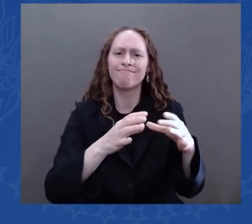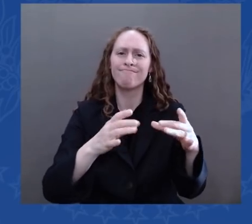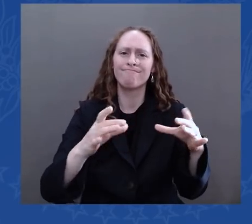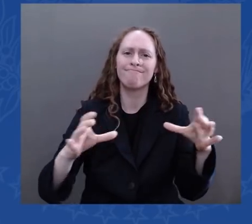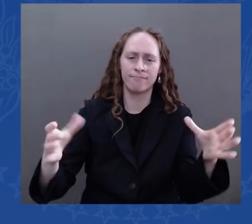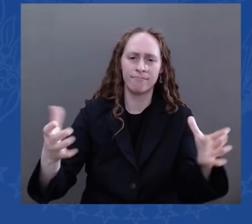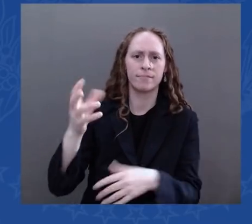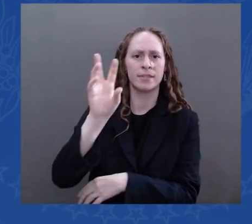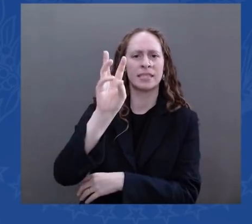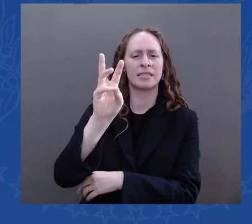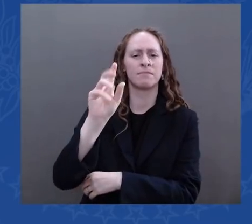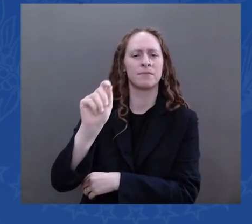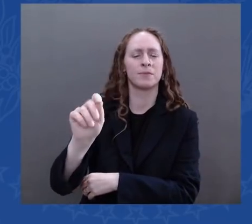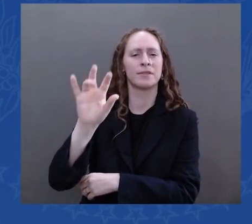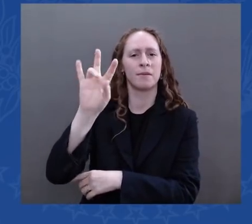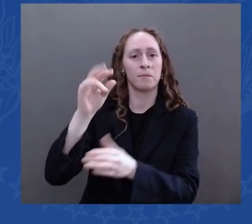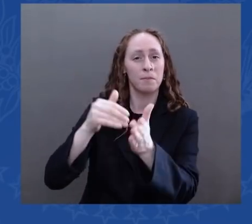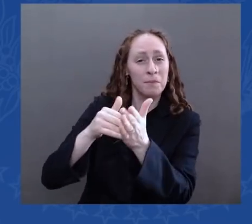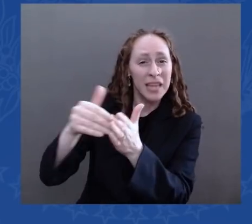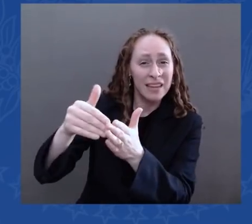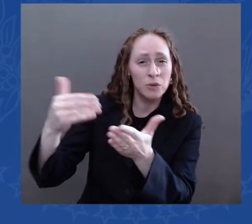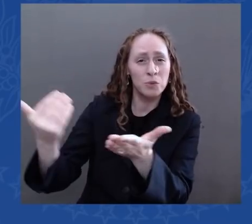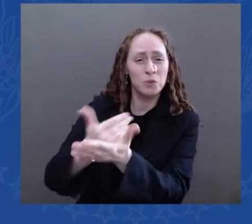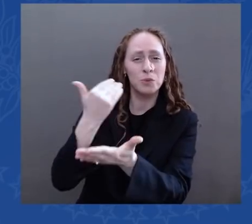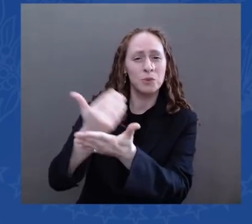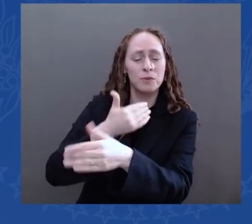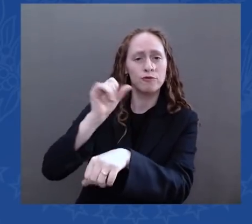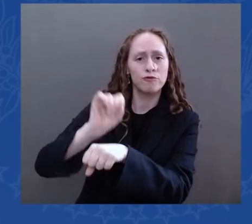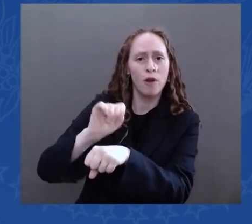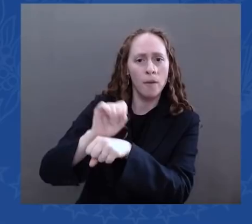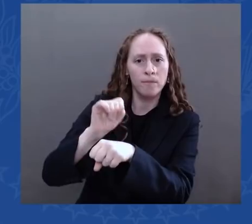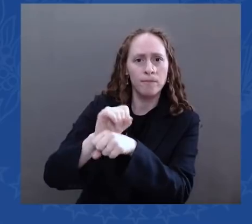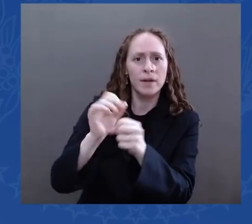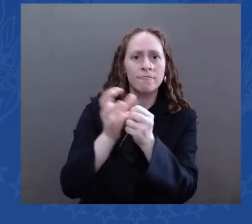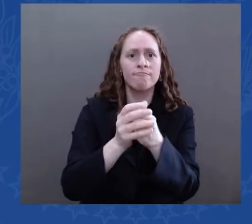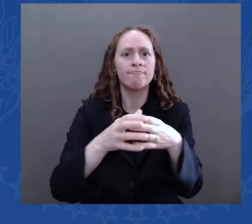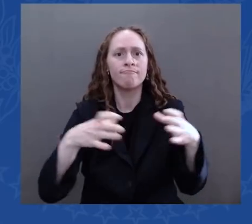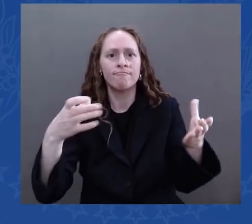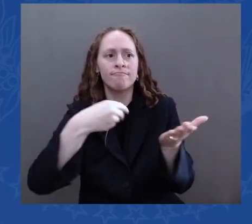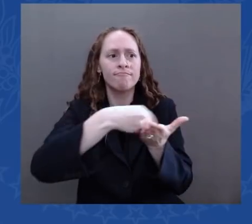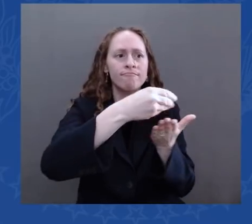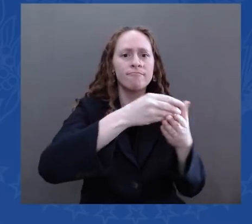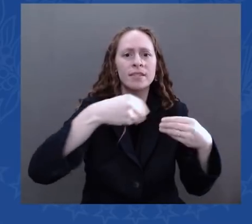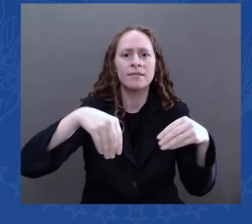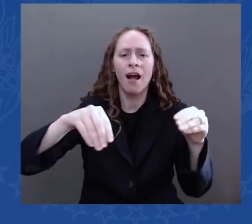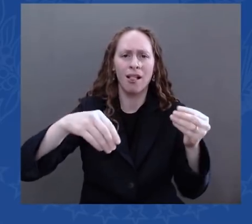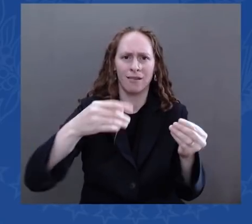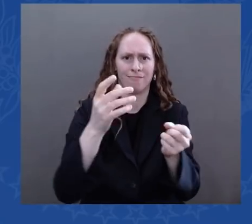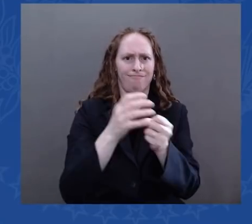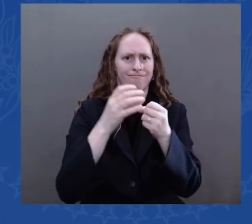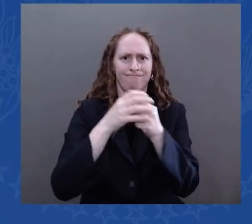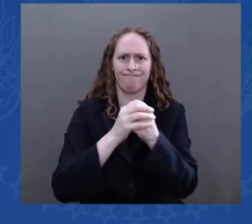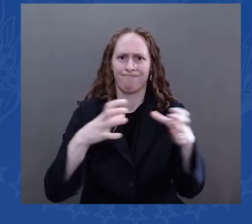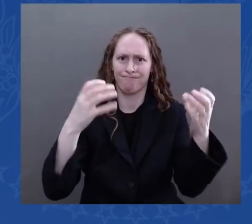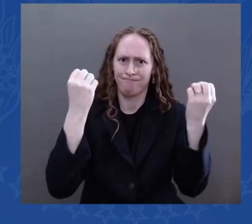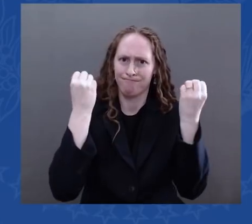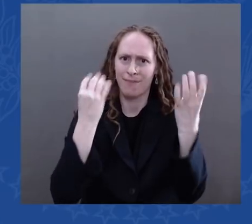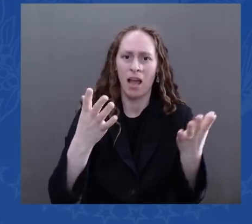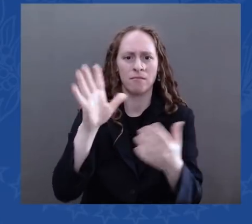the best economic growth we've seen in this country in over 40 years. This has led to a substantial increase in government revenues